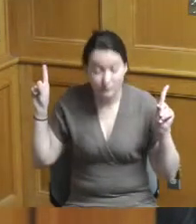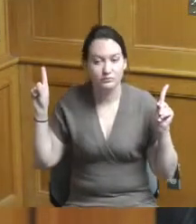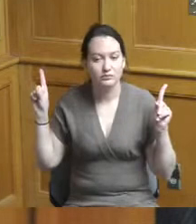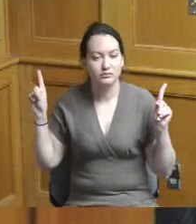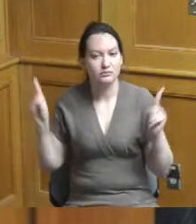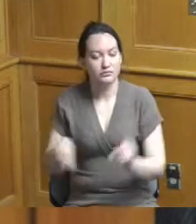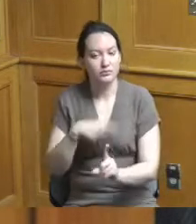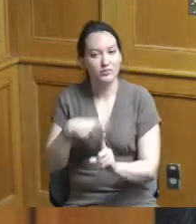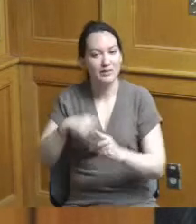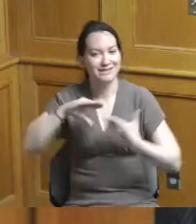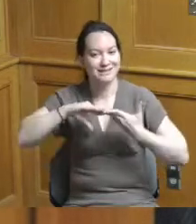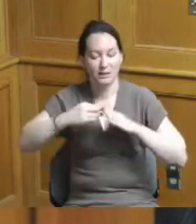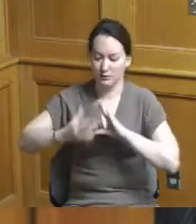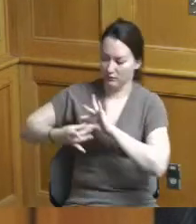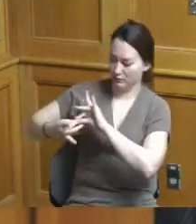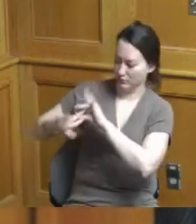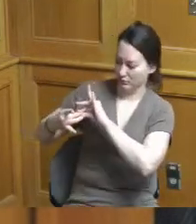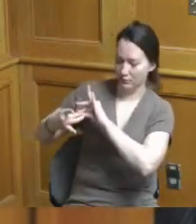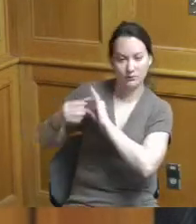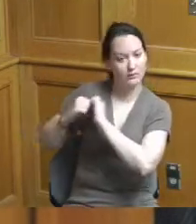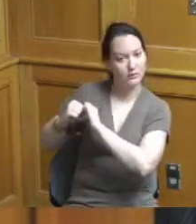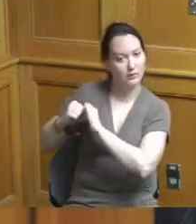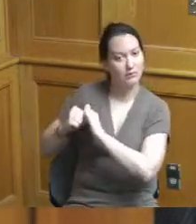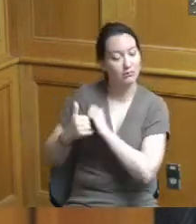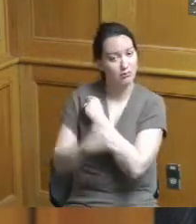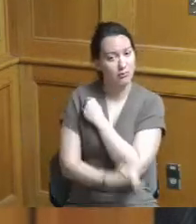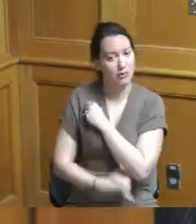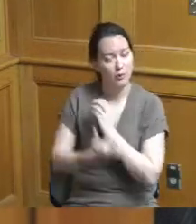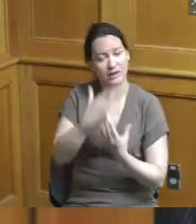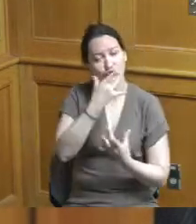with the city and we need to make sure that the County's interests are represented at the table so